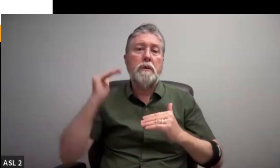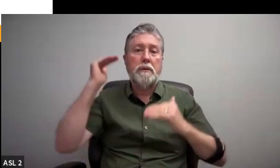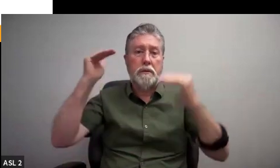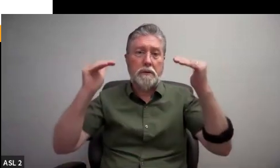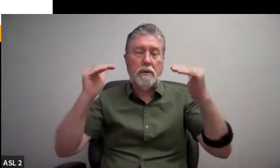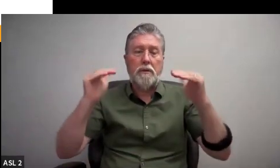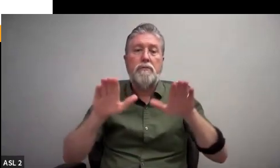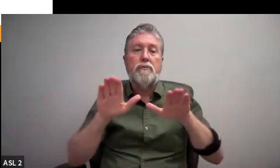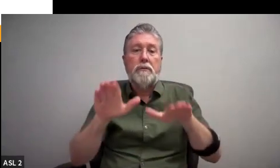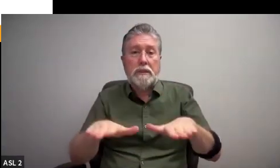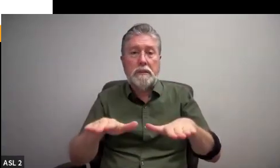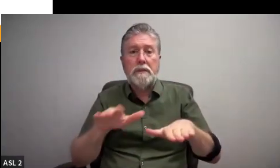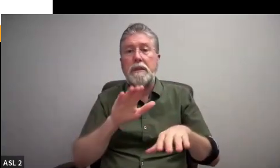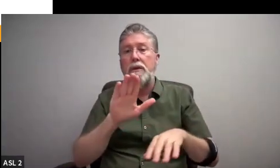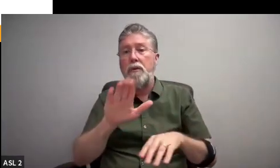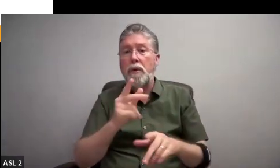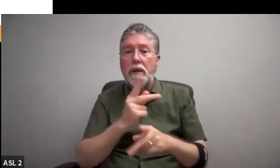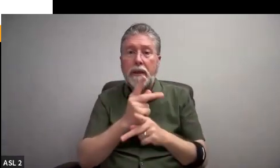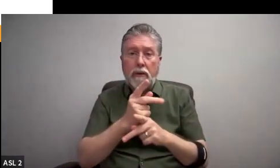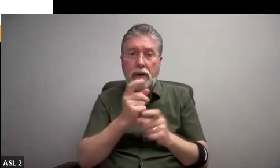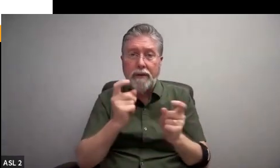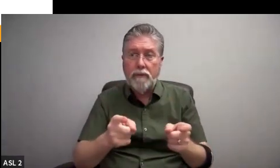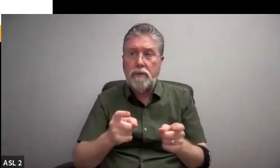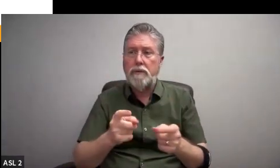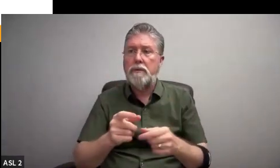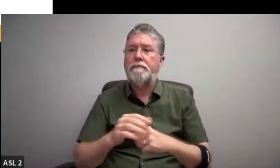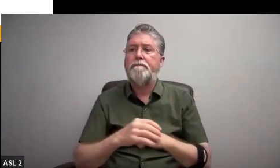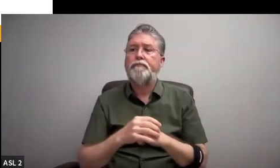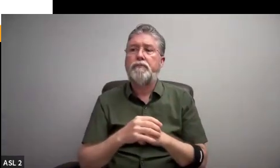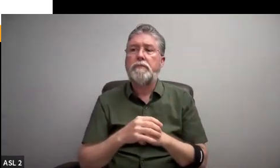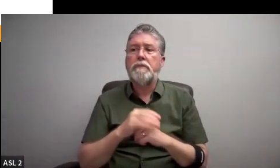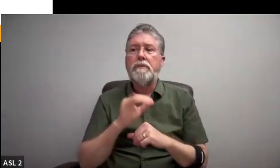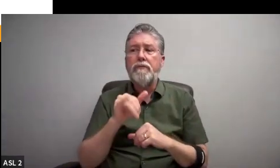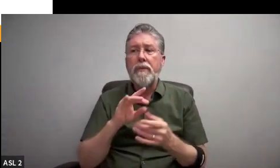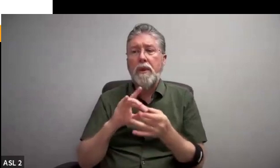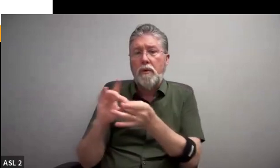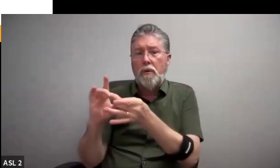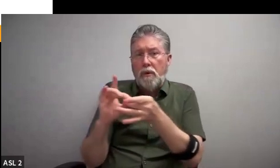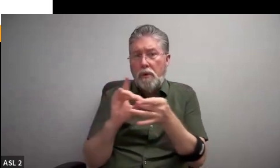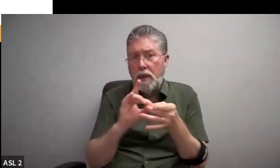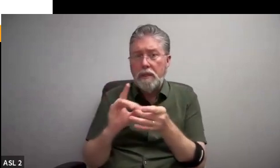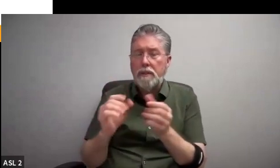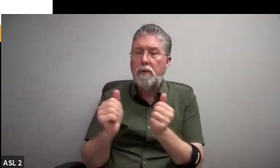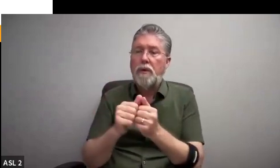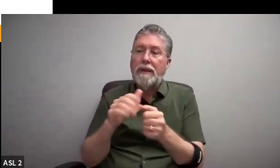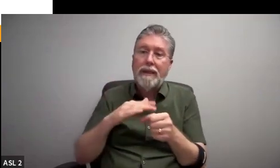The SUA develops and administers the state plan by working in close coordination with area agencies,